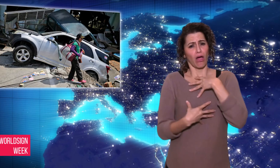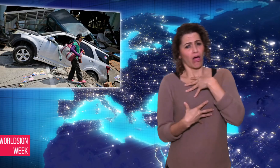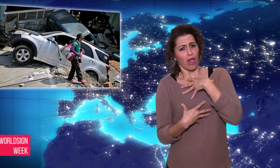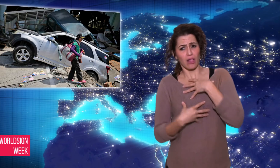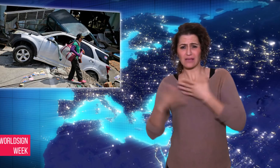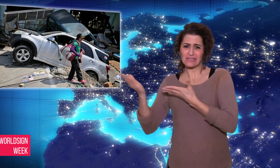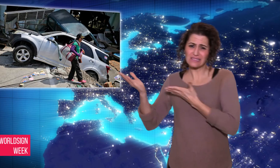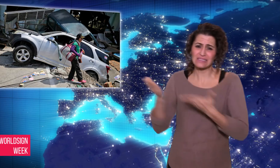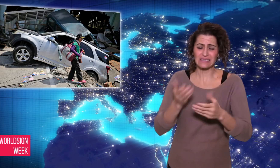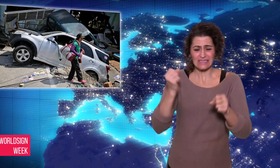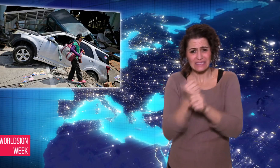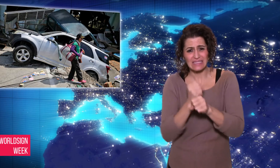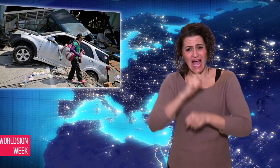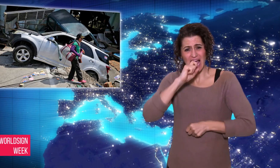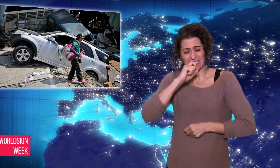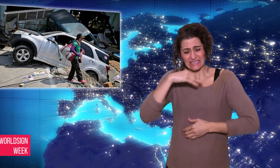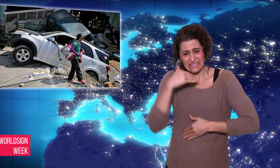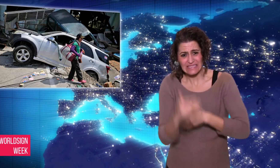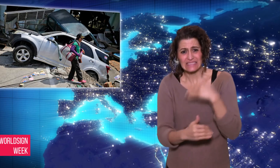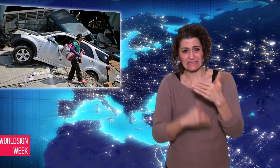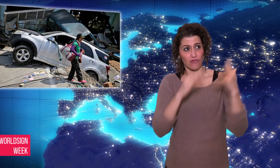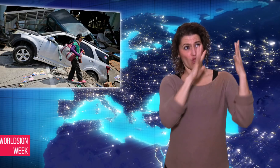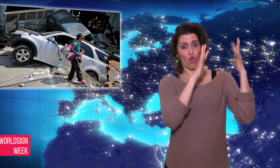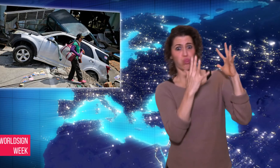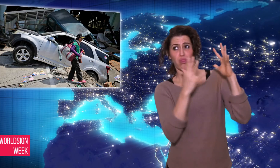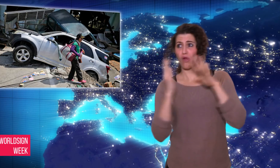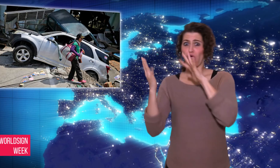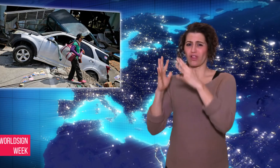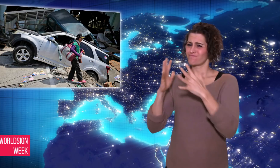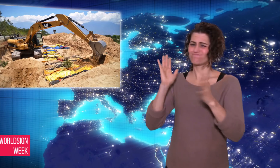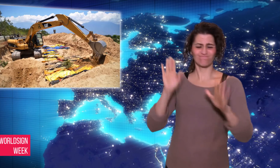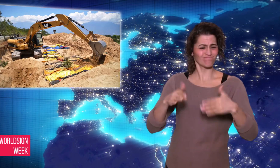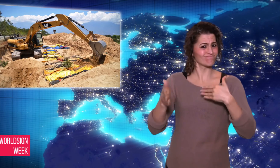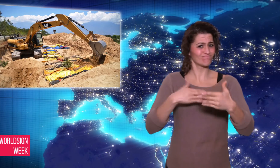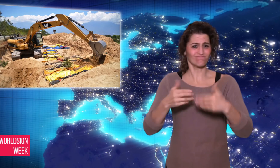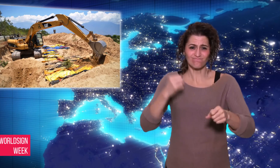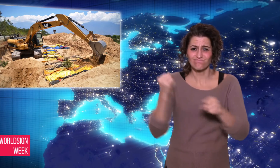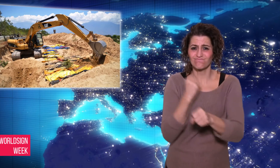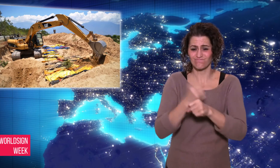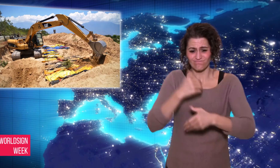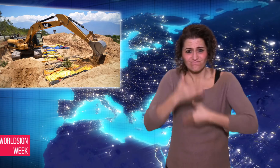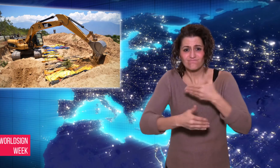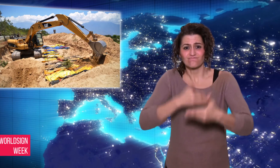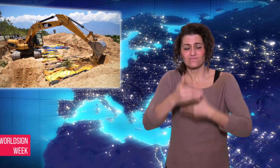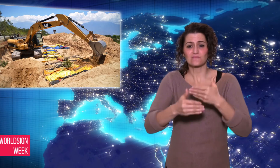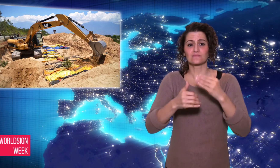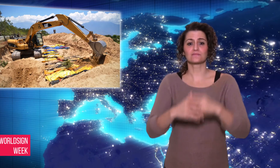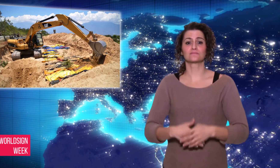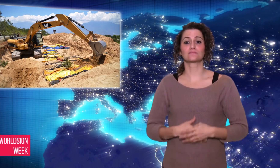people. Many Indonesians in other